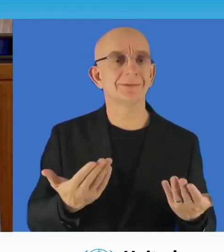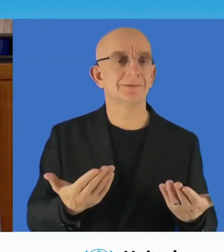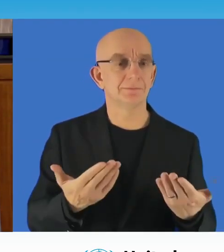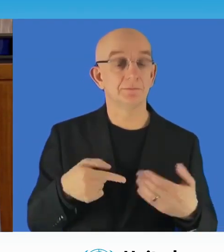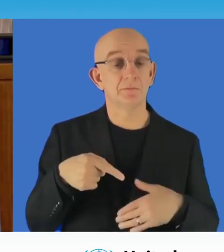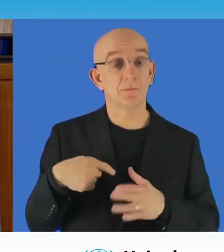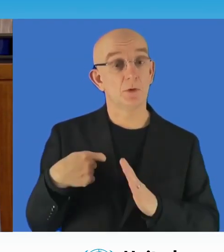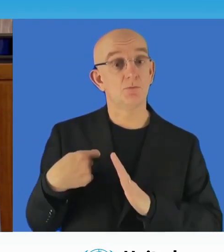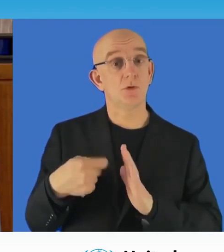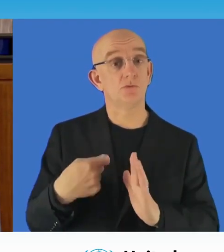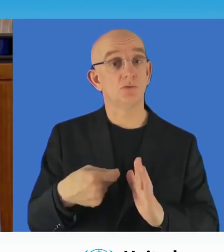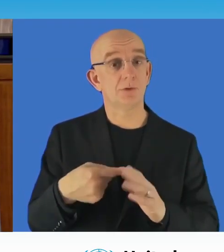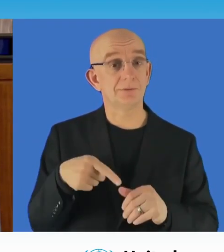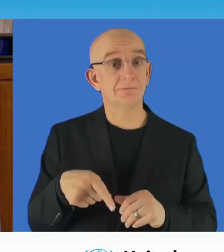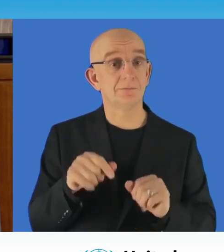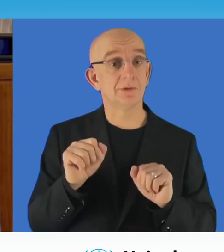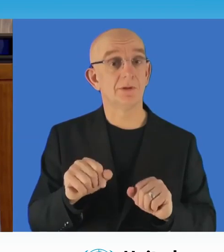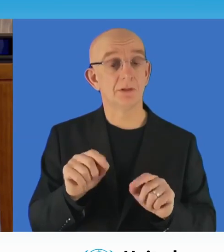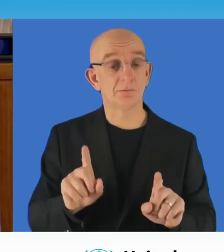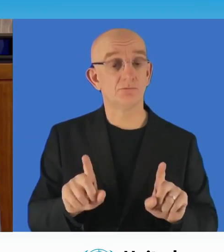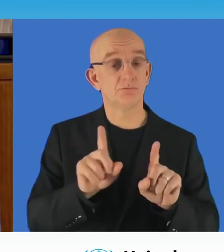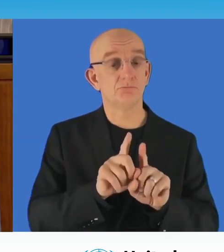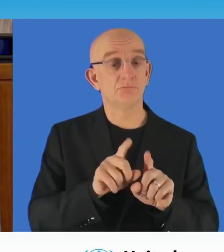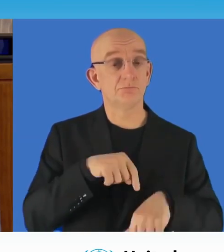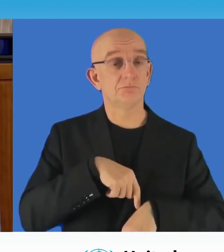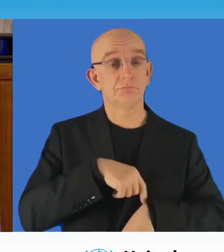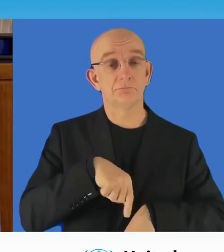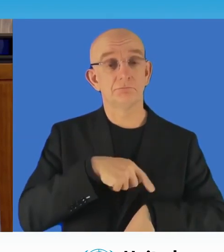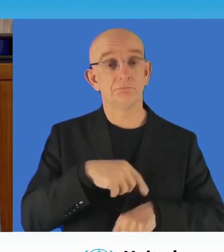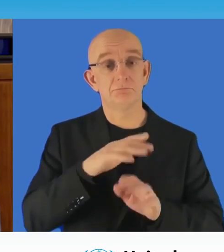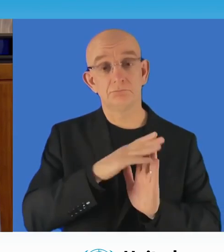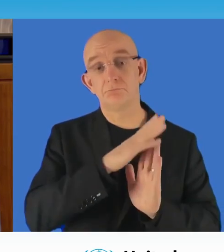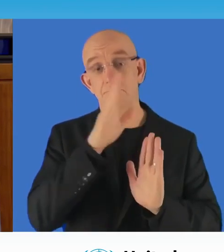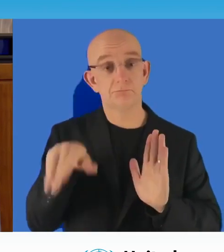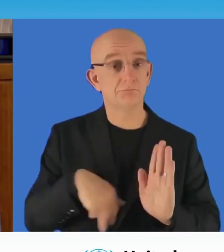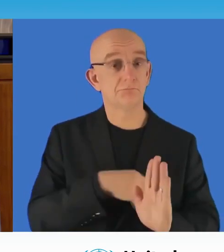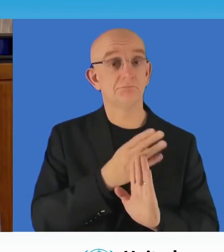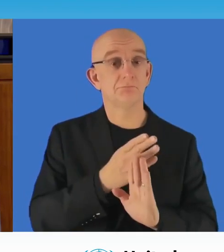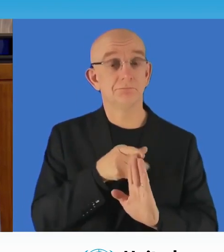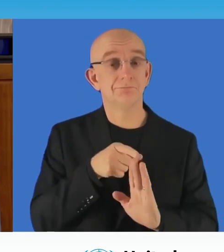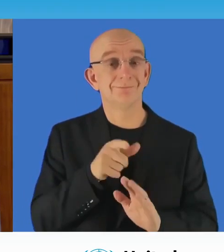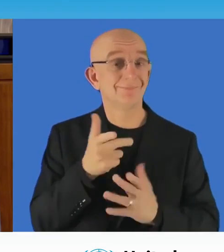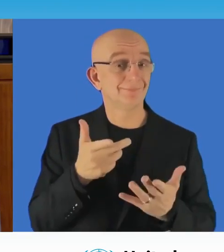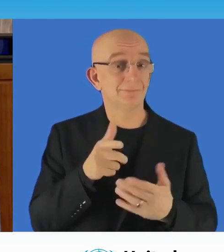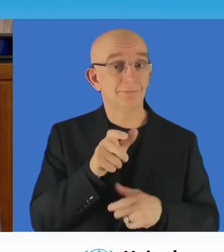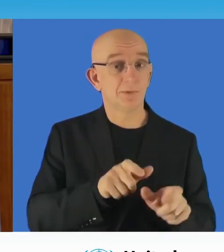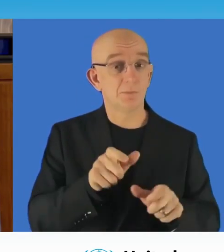disabilities on the way aot on with the operation of Developmental disability of